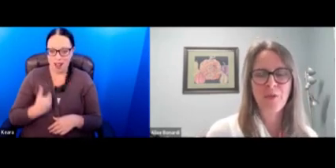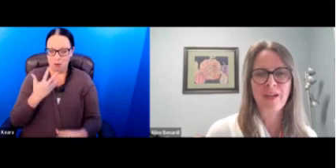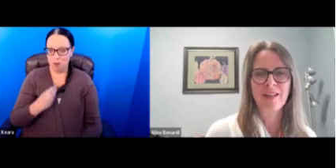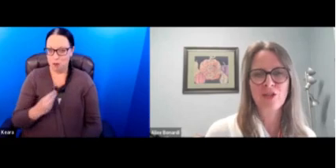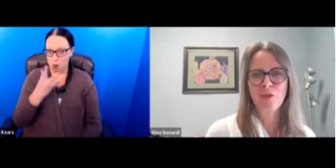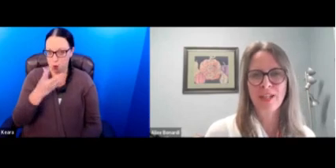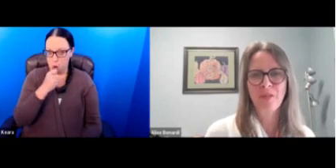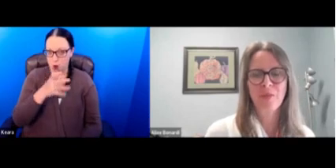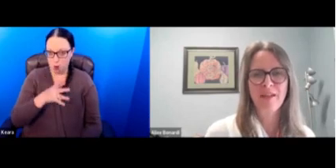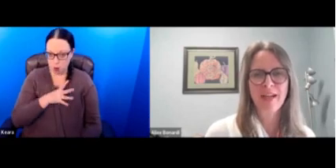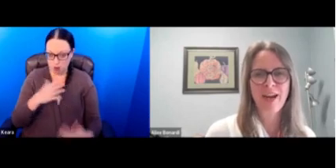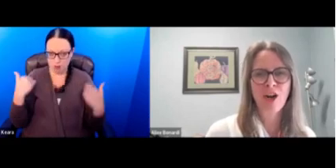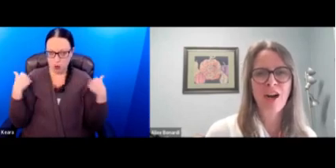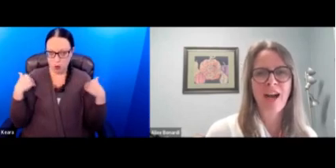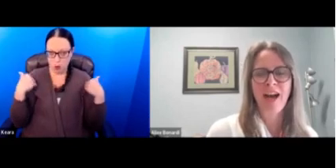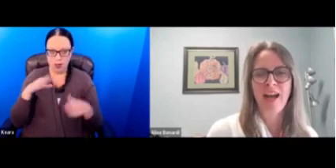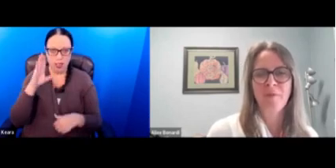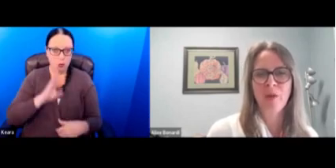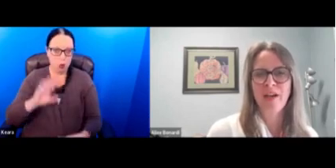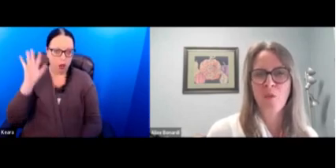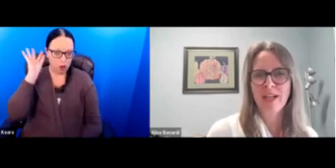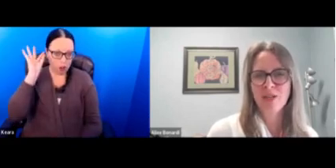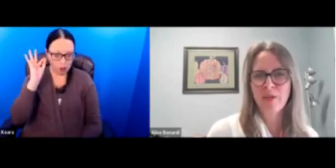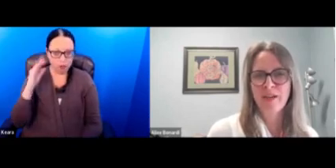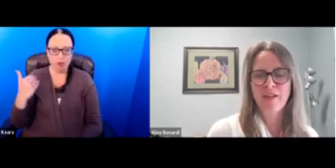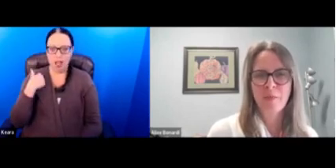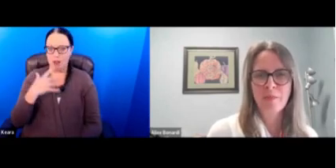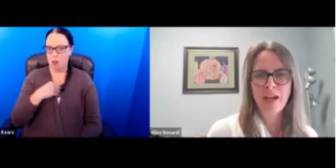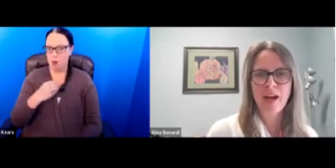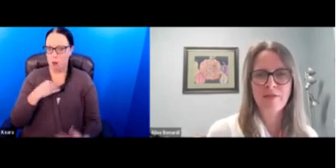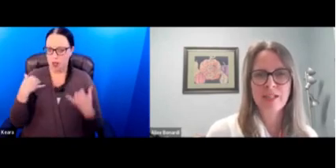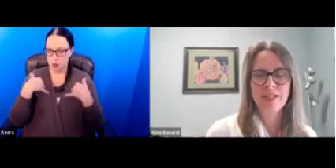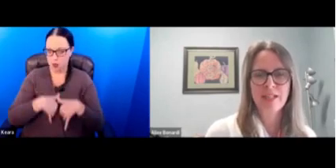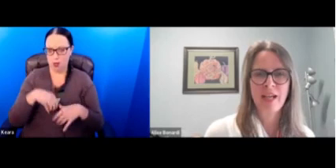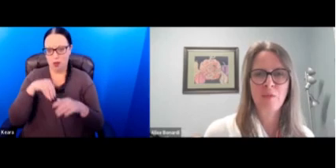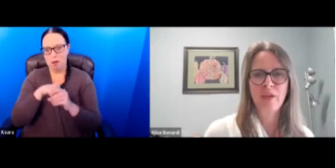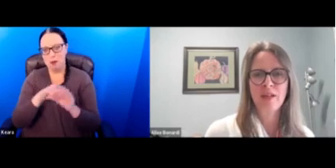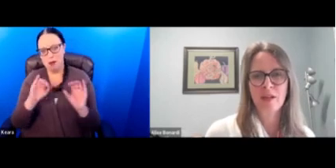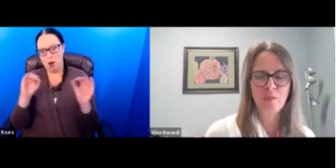with shoulder length brown hair, I am wearing a white sweater and I'm in my office today with a